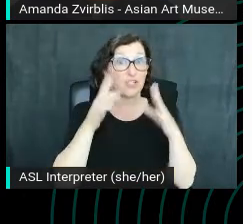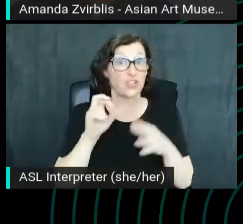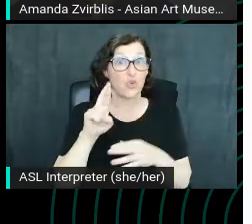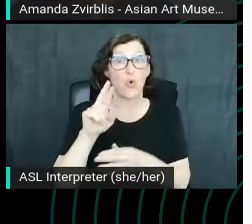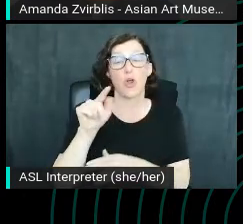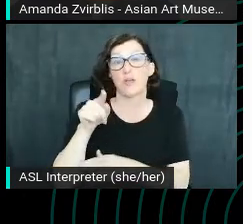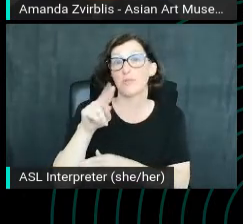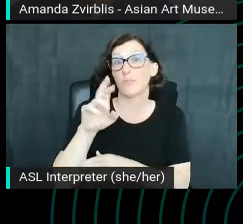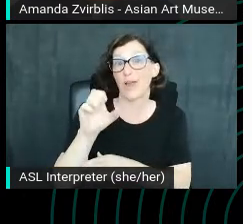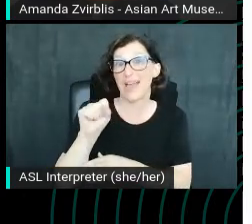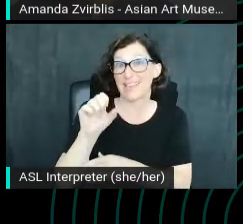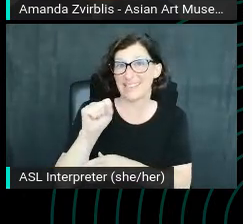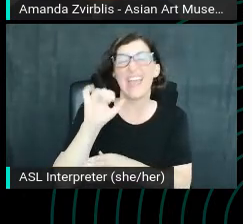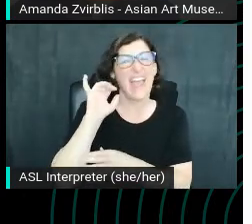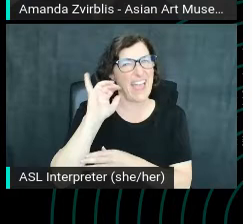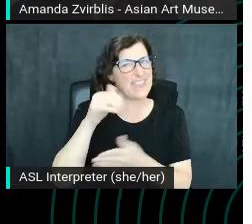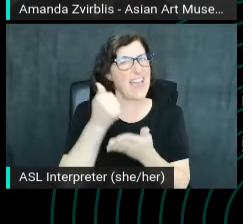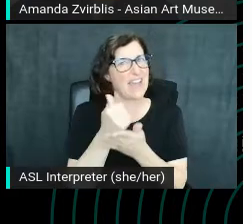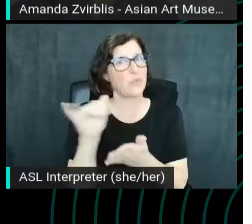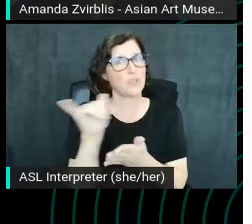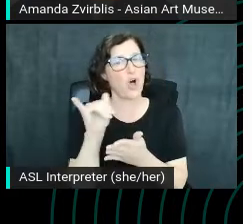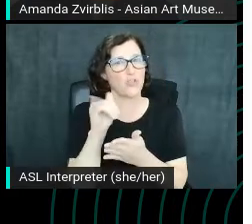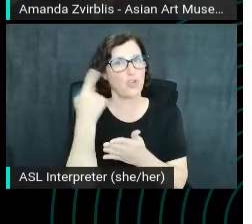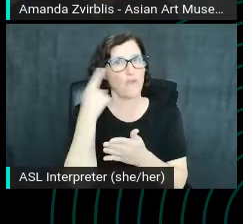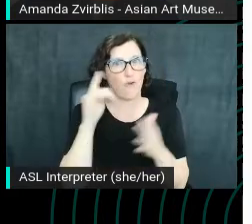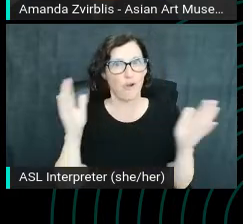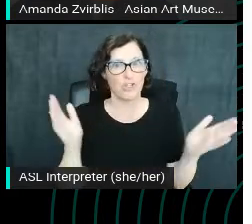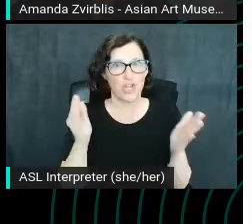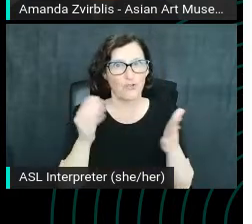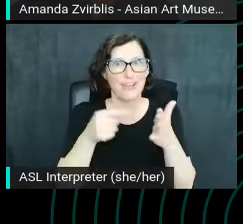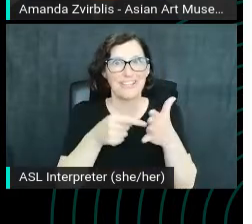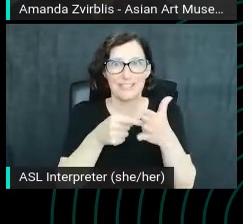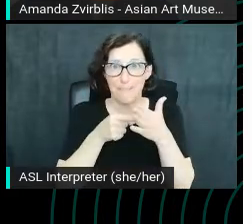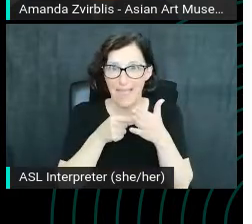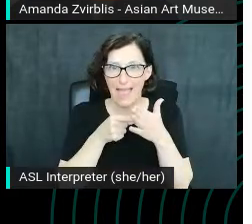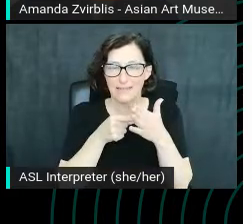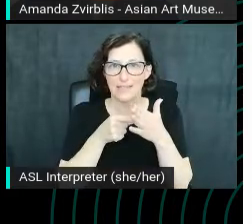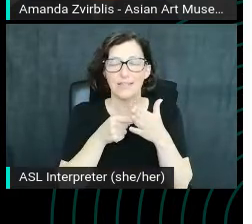and this is also helpful for generating demand, because we're not tooting our own horn